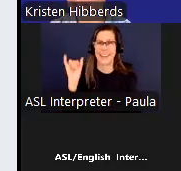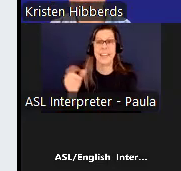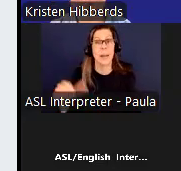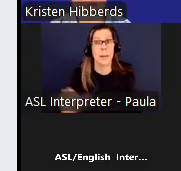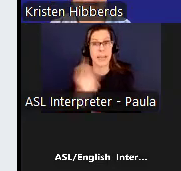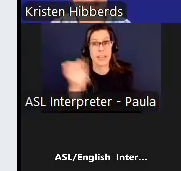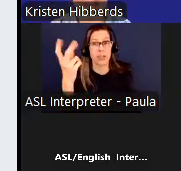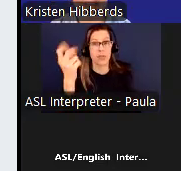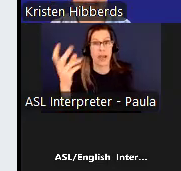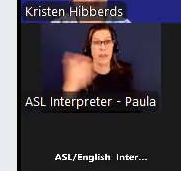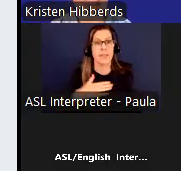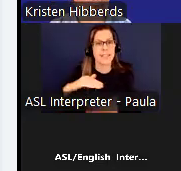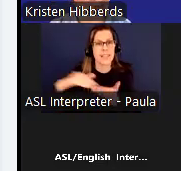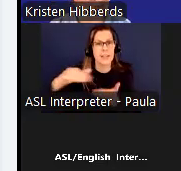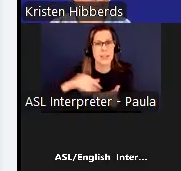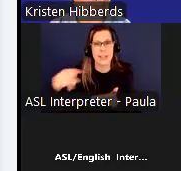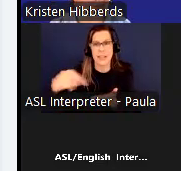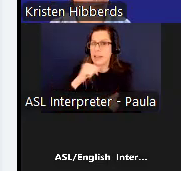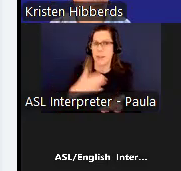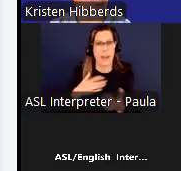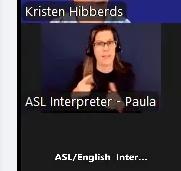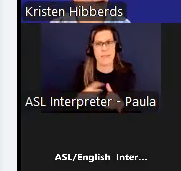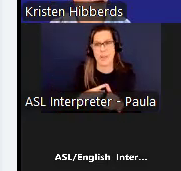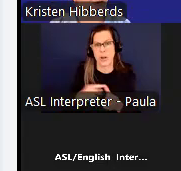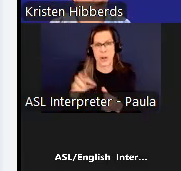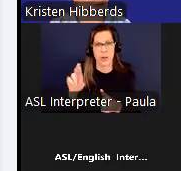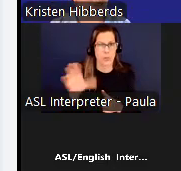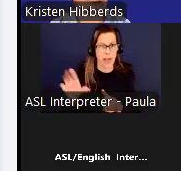And please excuse me, this is not my first rack, but is my first rack with APS.